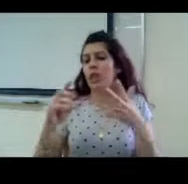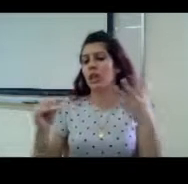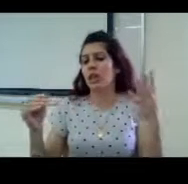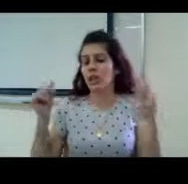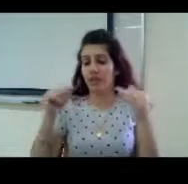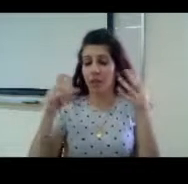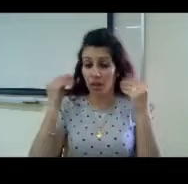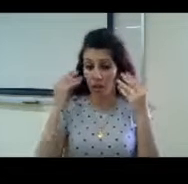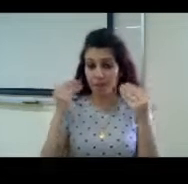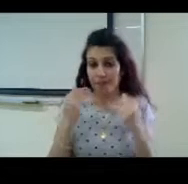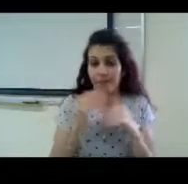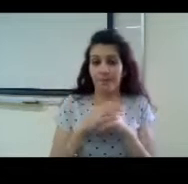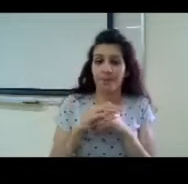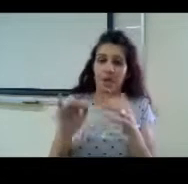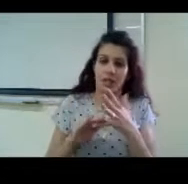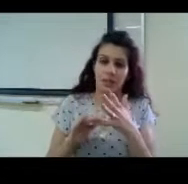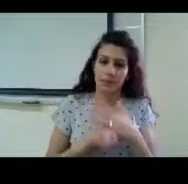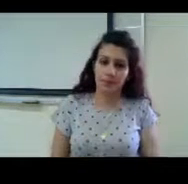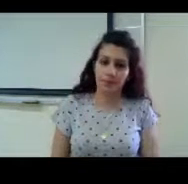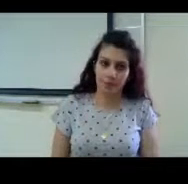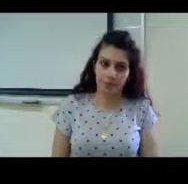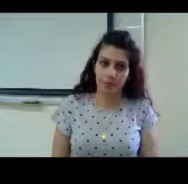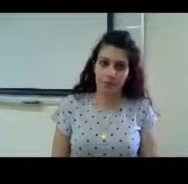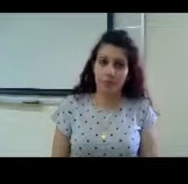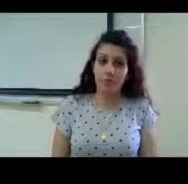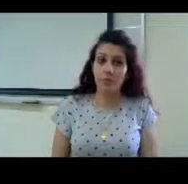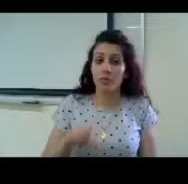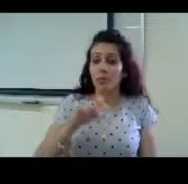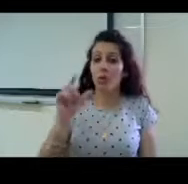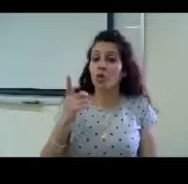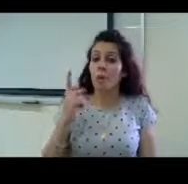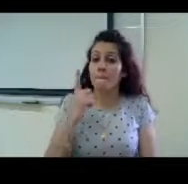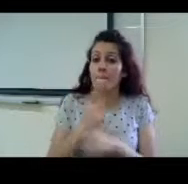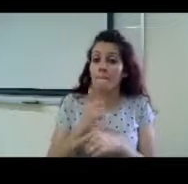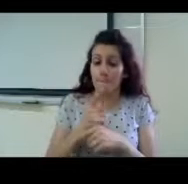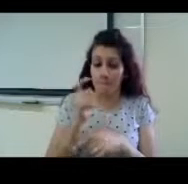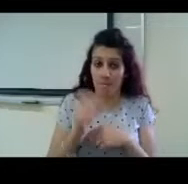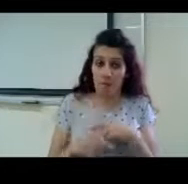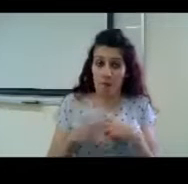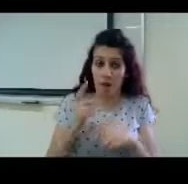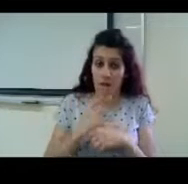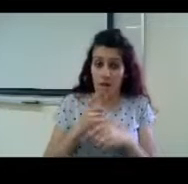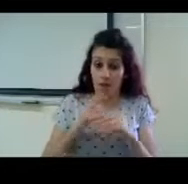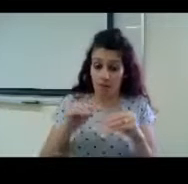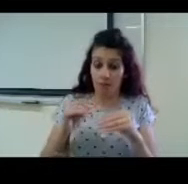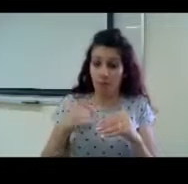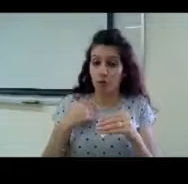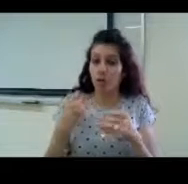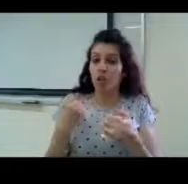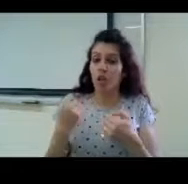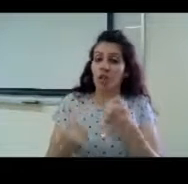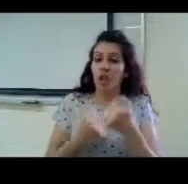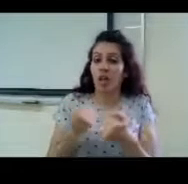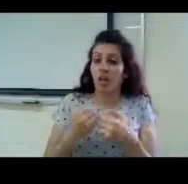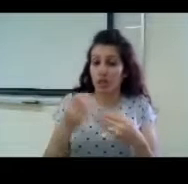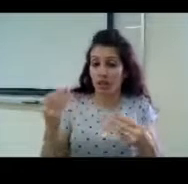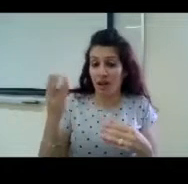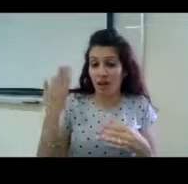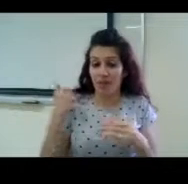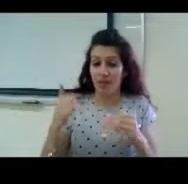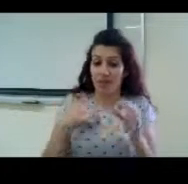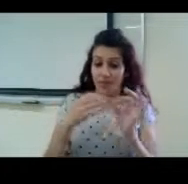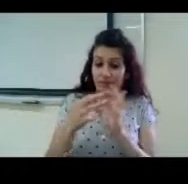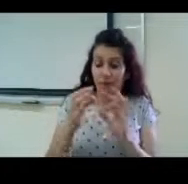innovative programs parents are actually producing films little video clips that